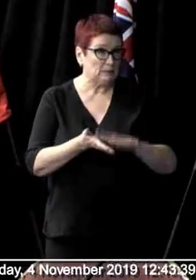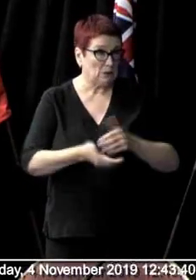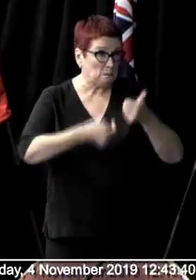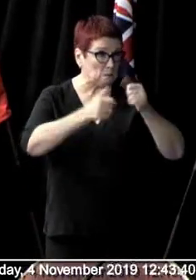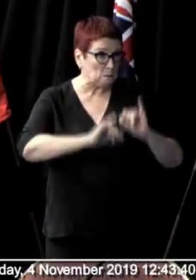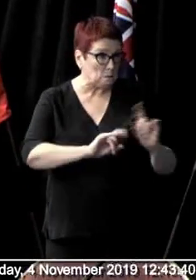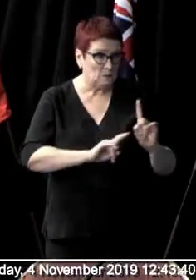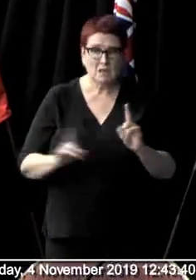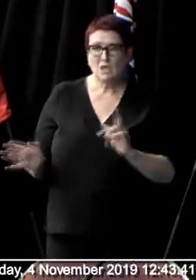They were rough.